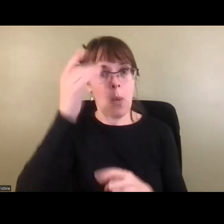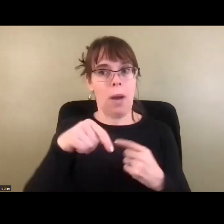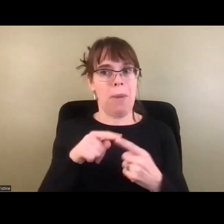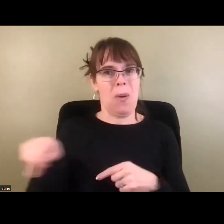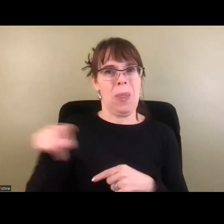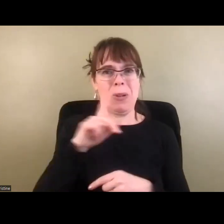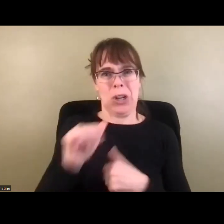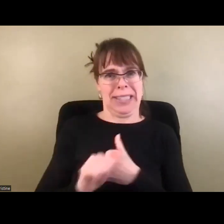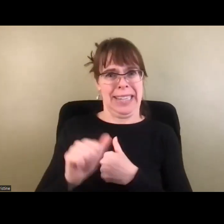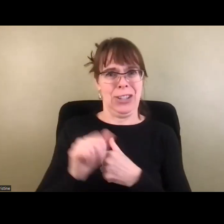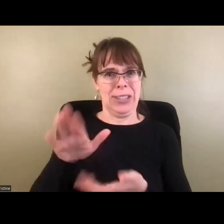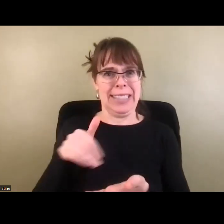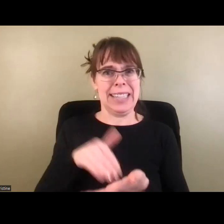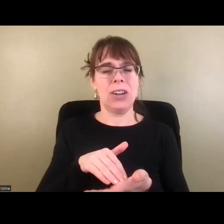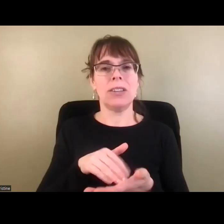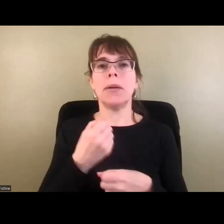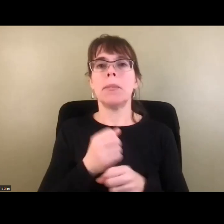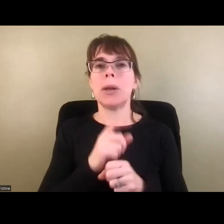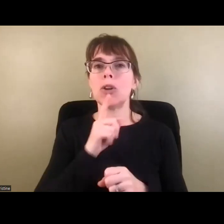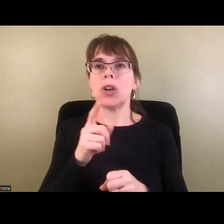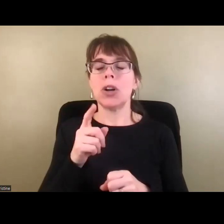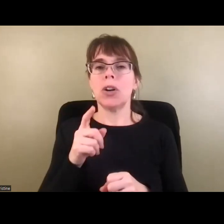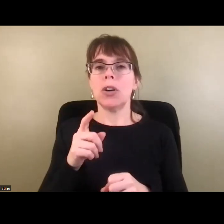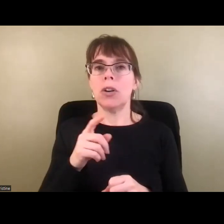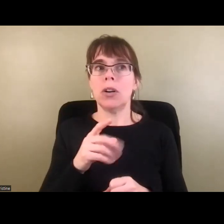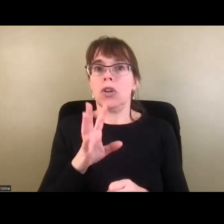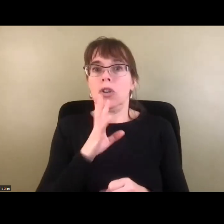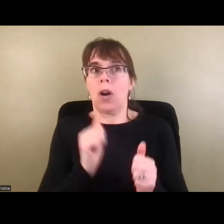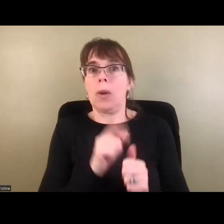these centers and making sure that they're talking to actual medical professionals,